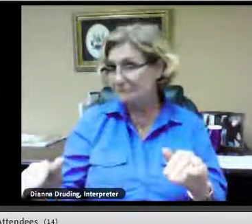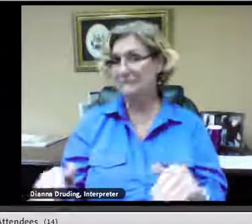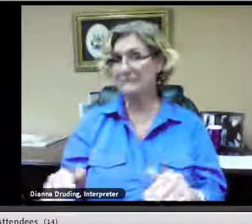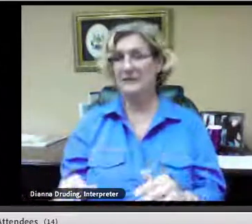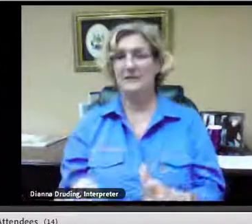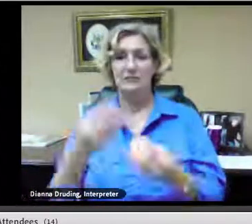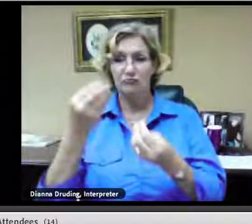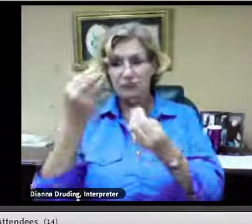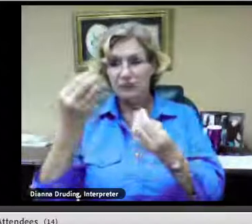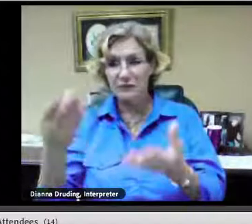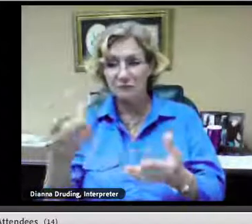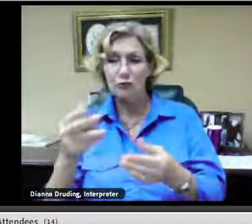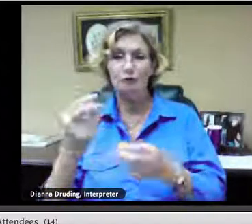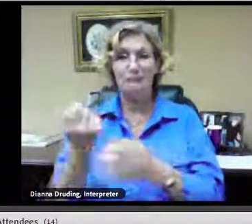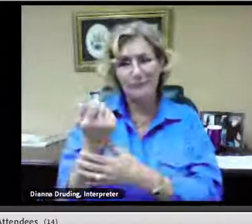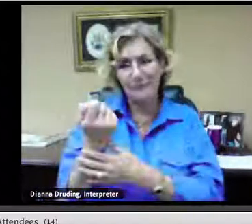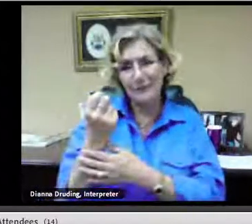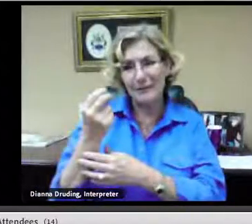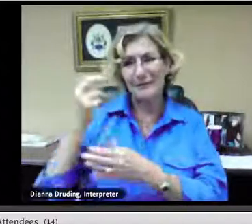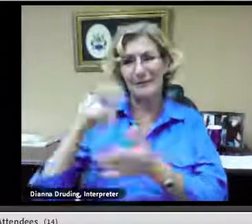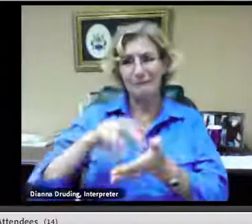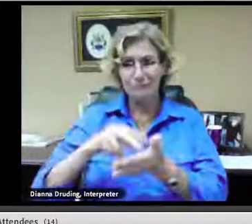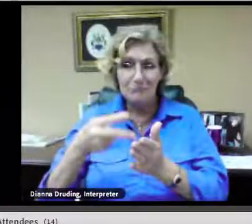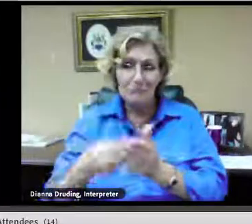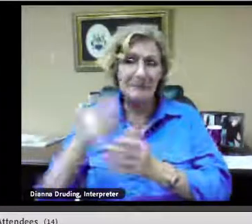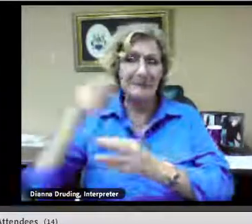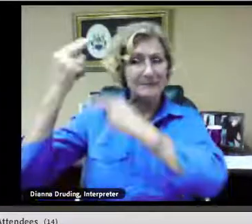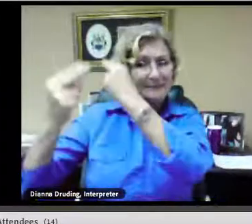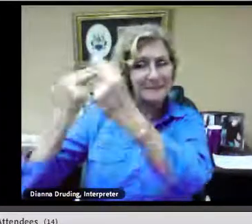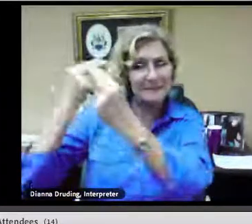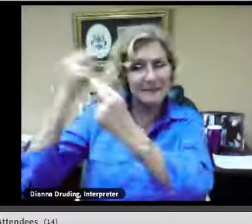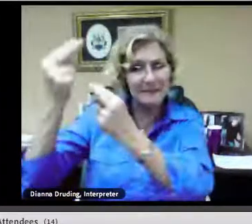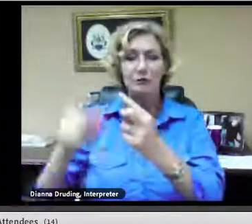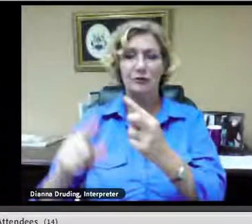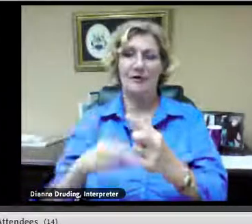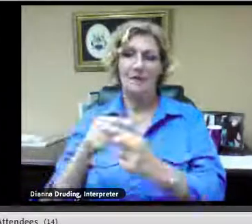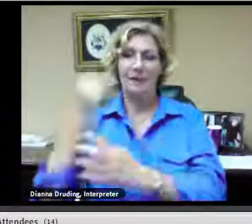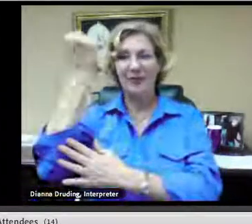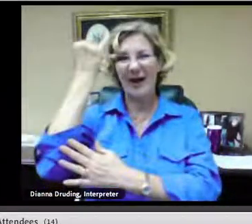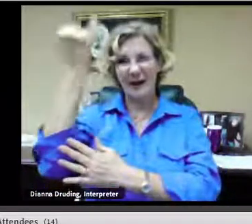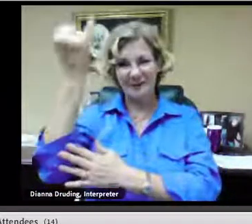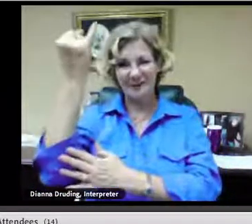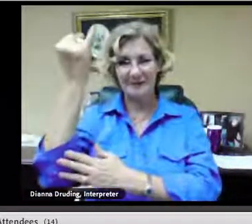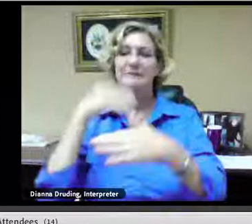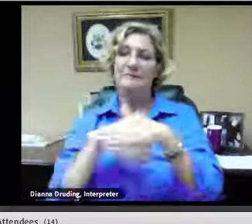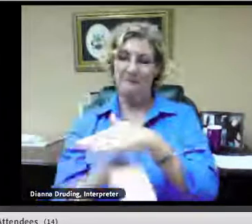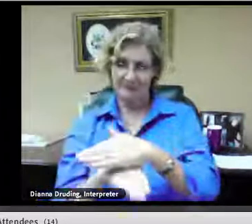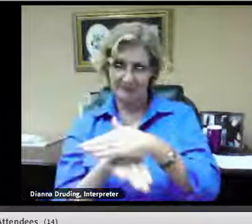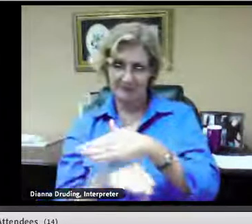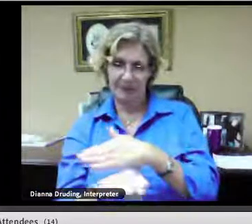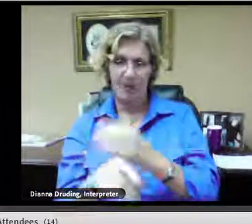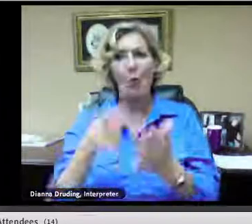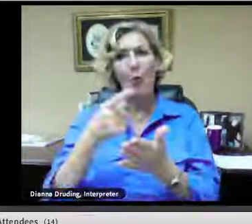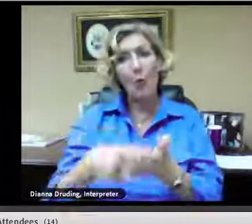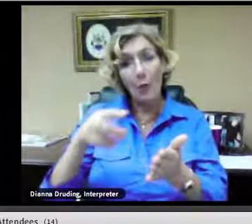a little history, some context about the idea of accessibility, what it means, how it affects us,